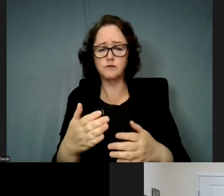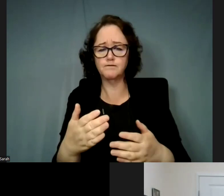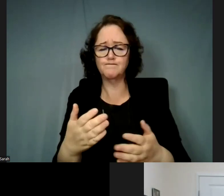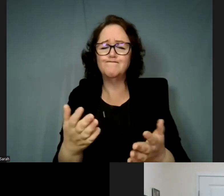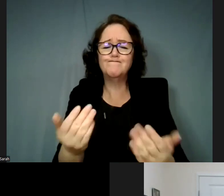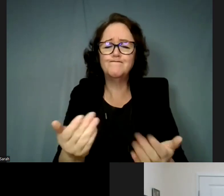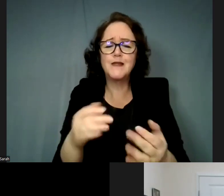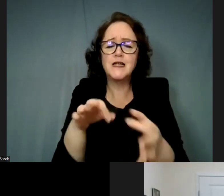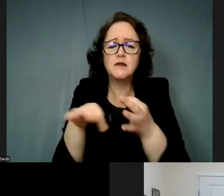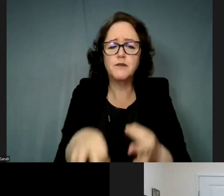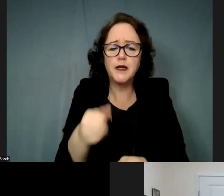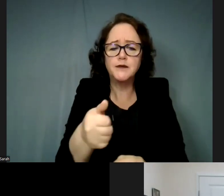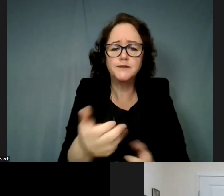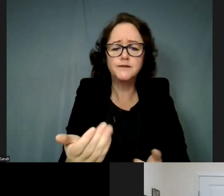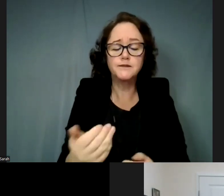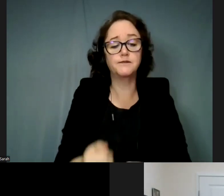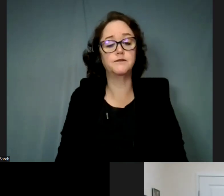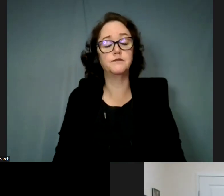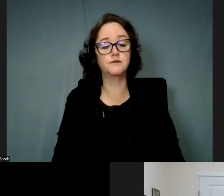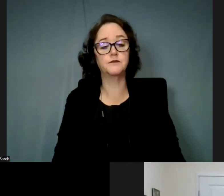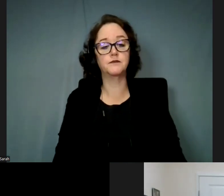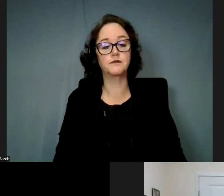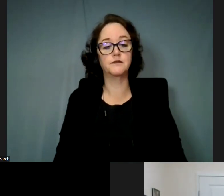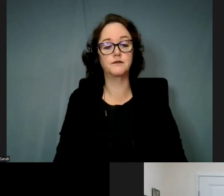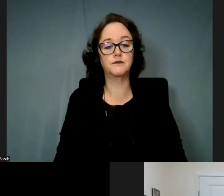Susan Koller: Sure, and this is kind of a long answer, and so I